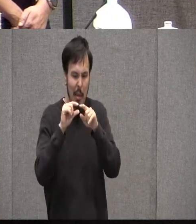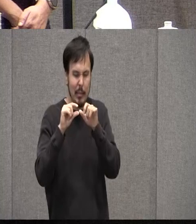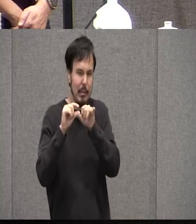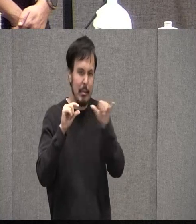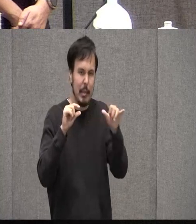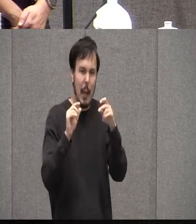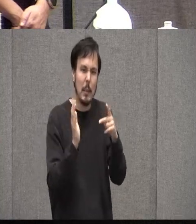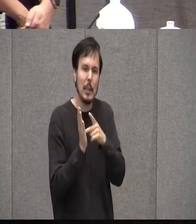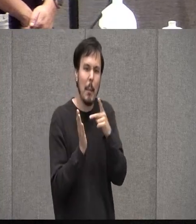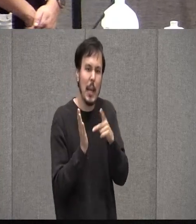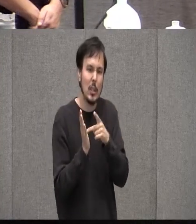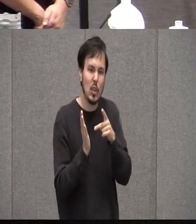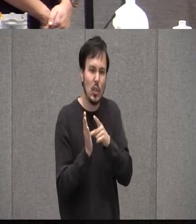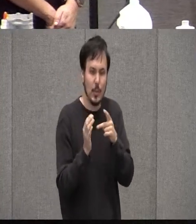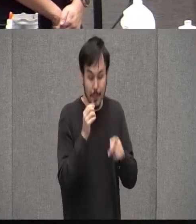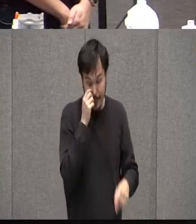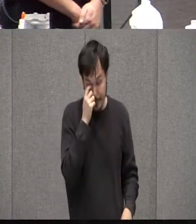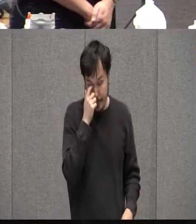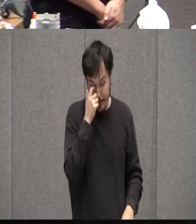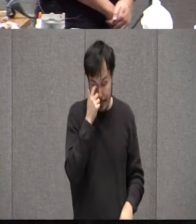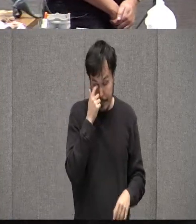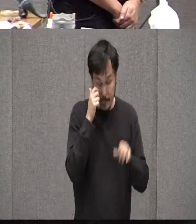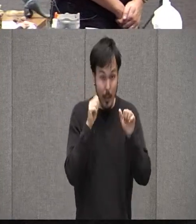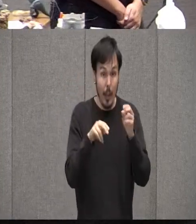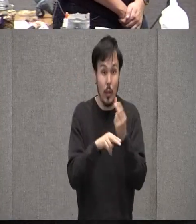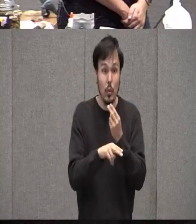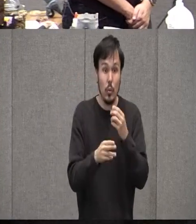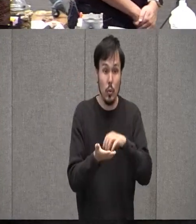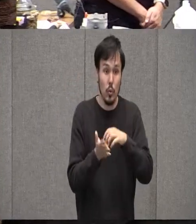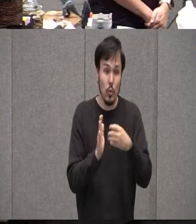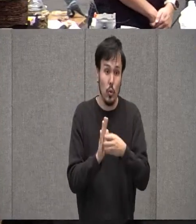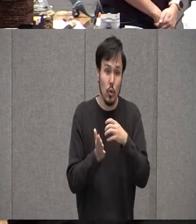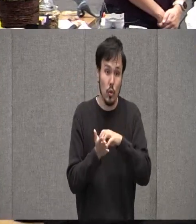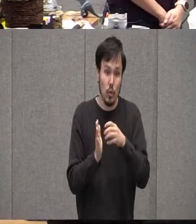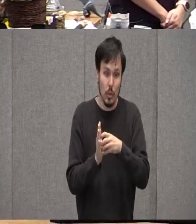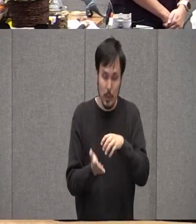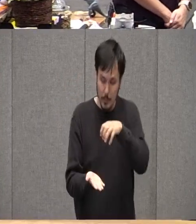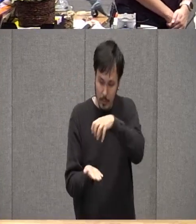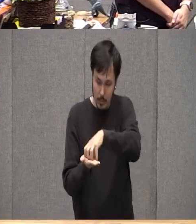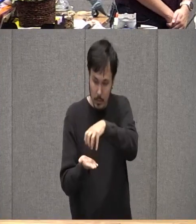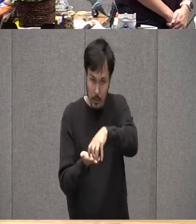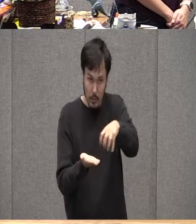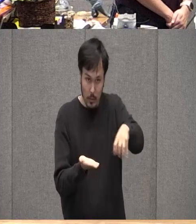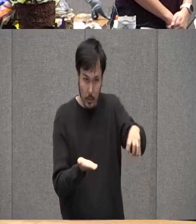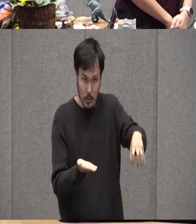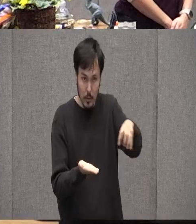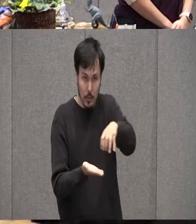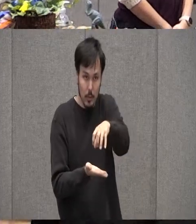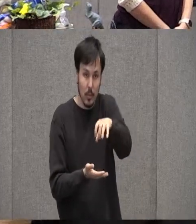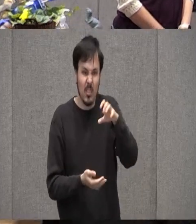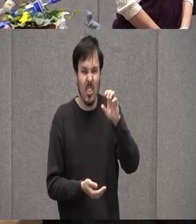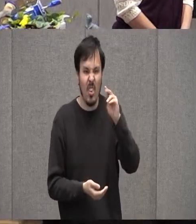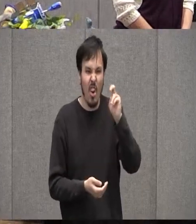You can use cookie cutters and cut shapes out if you wanted to, you know,